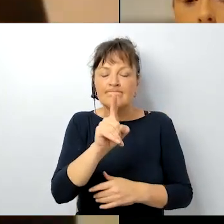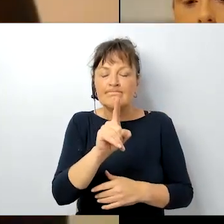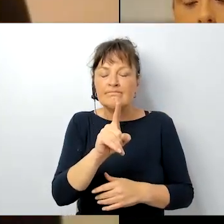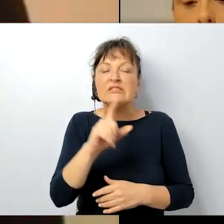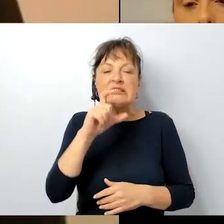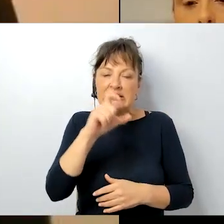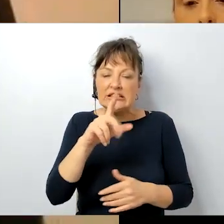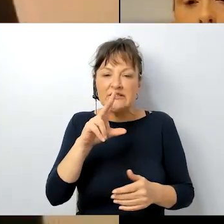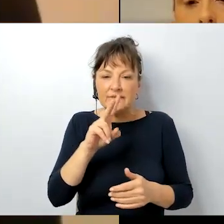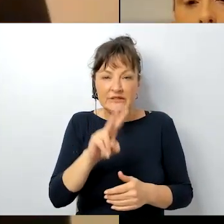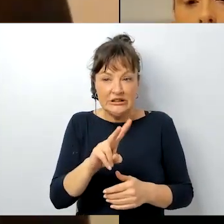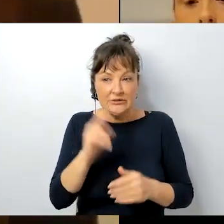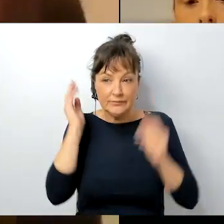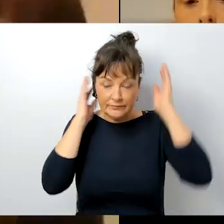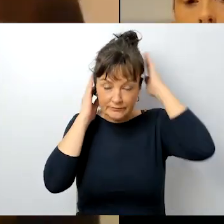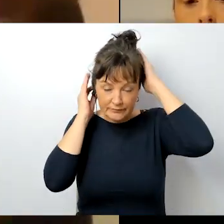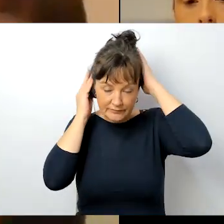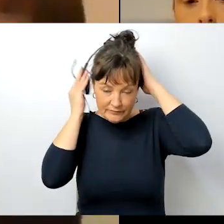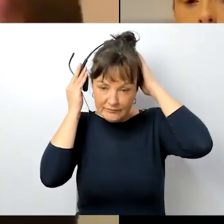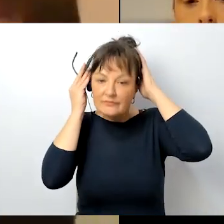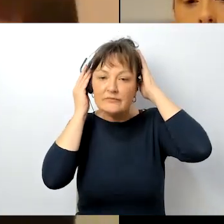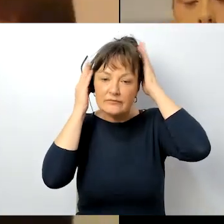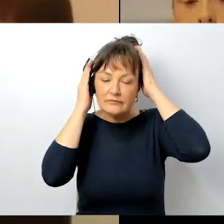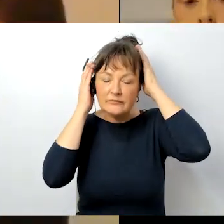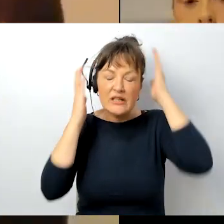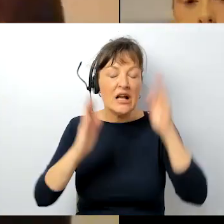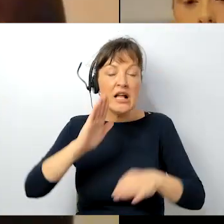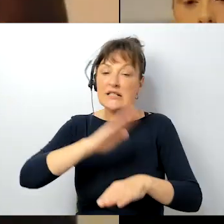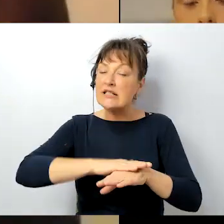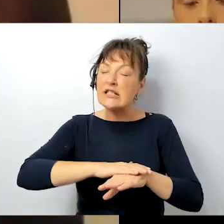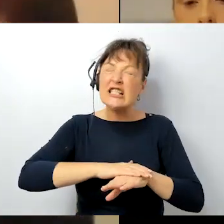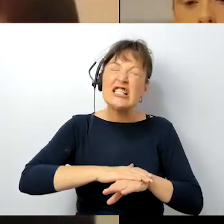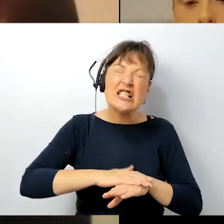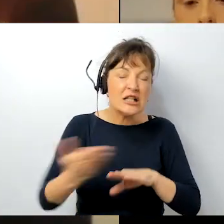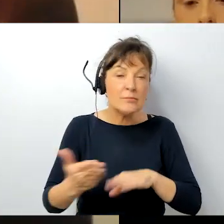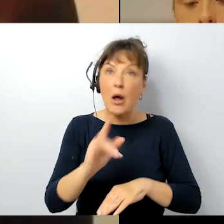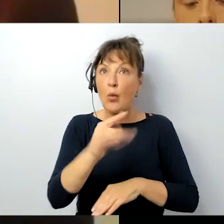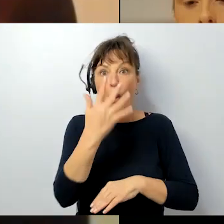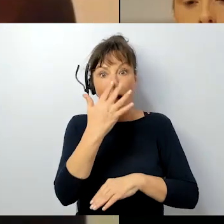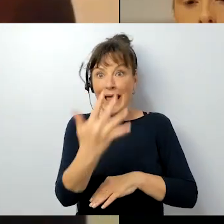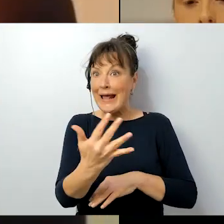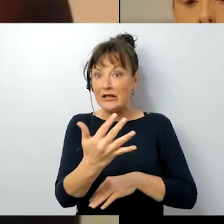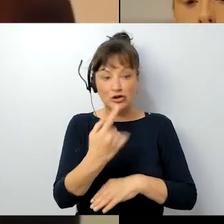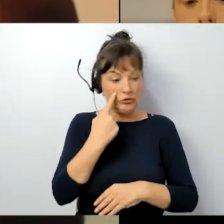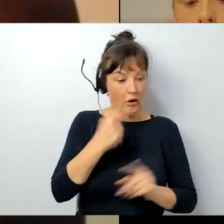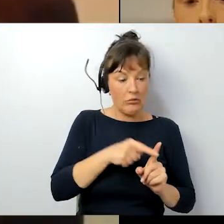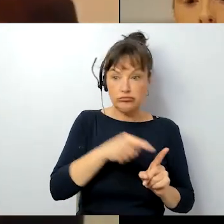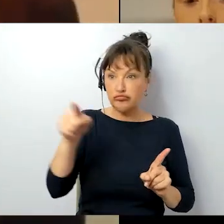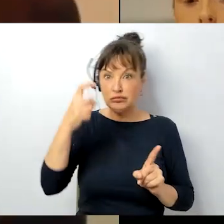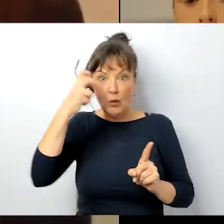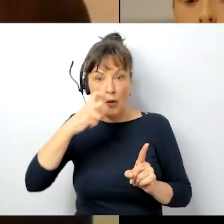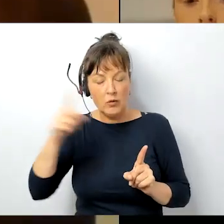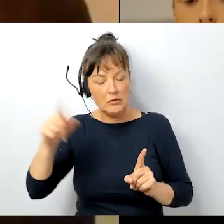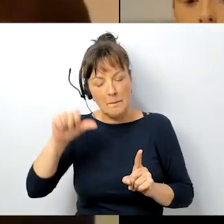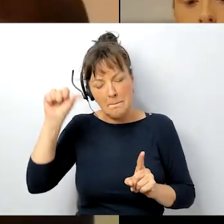not three pages. I would say your CV at the very most no matter what age you are is two pages,